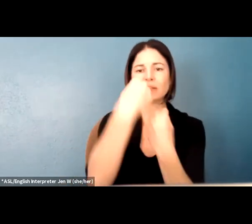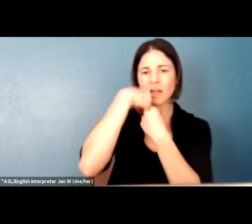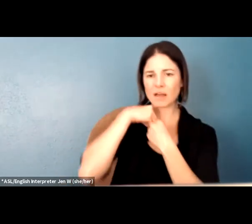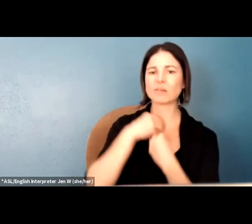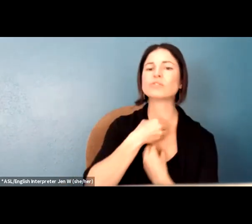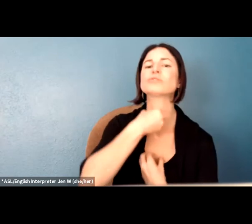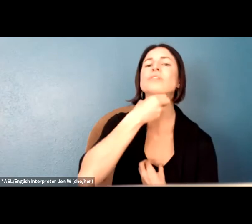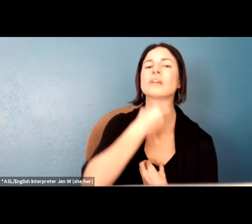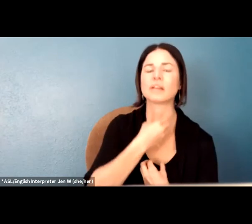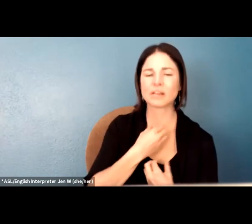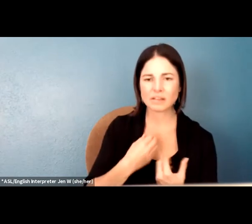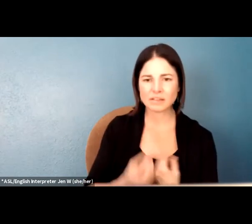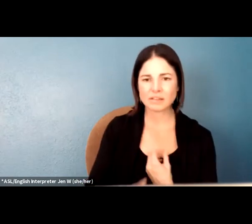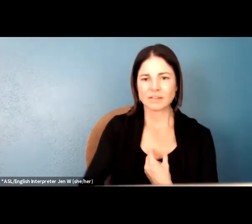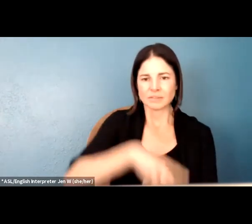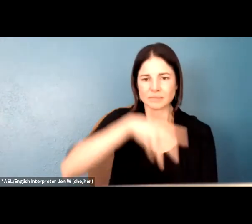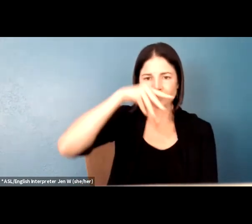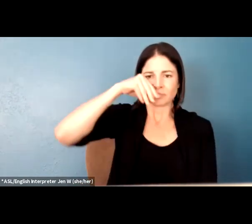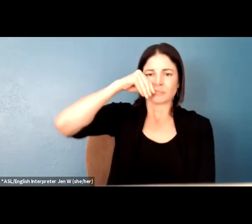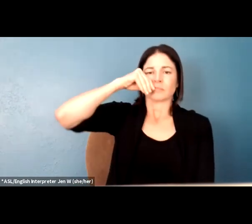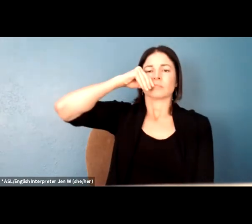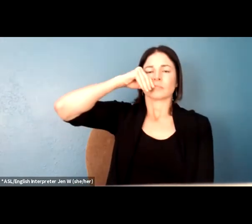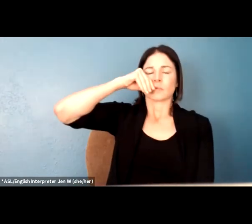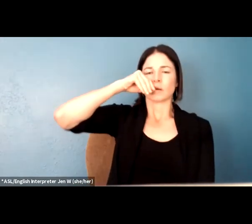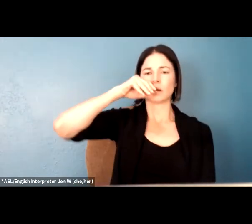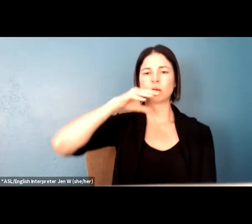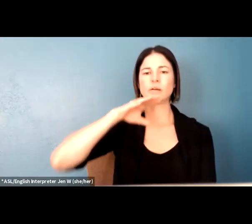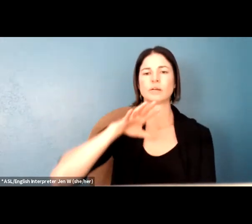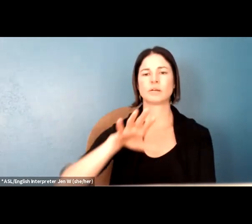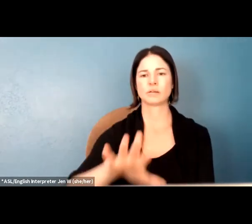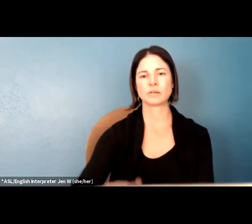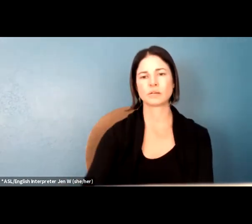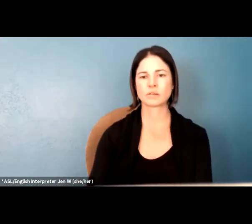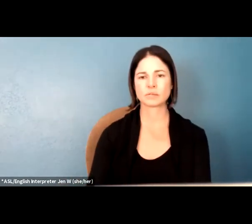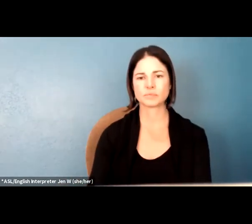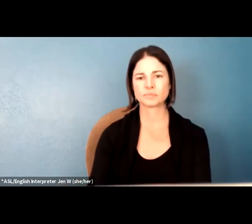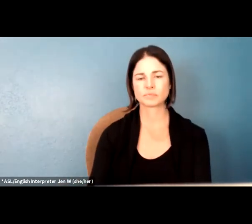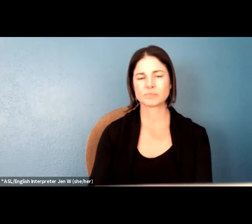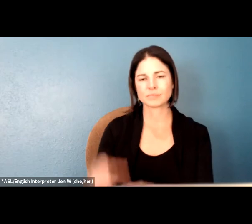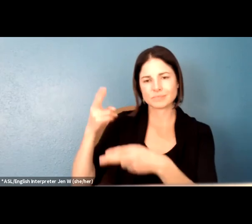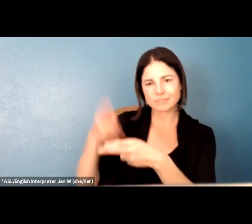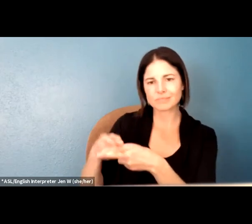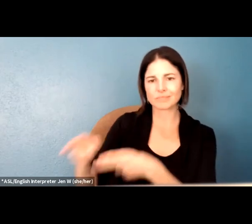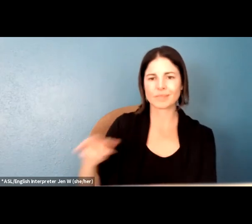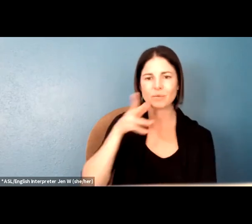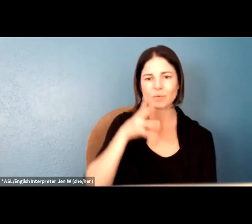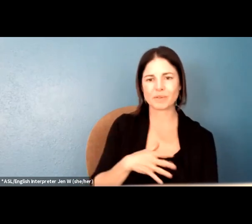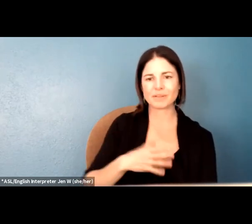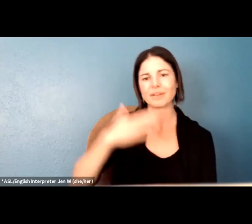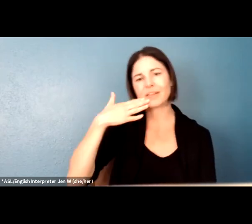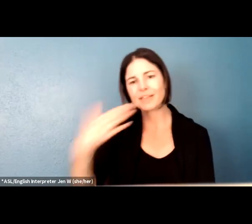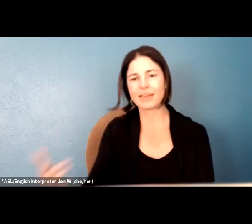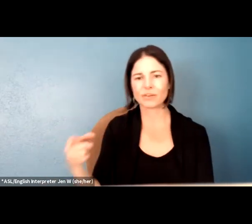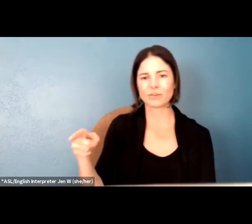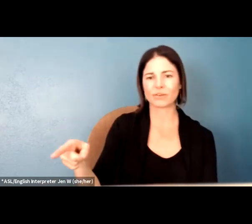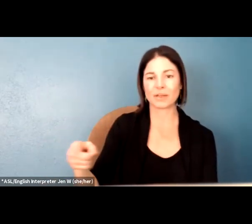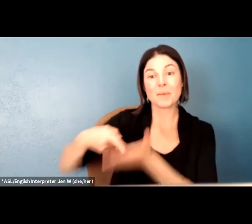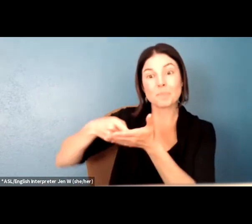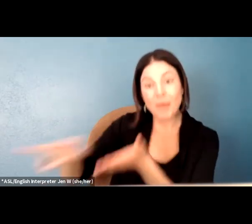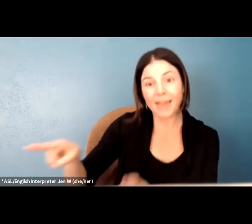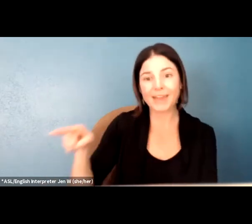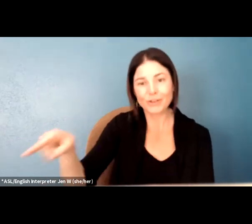Deep breath in deep breath out. Site her thank her pay her to